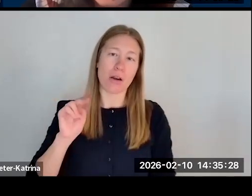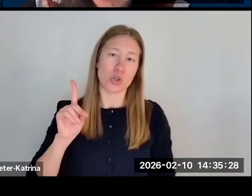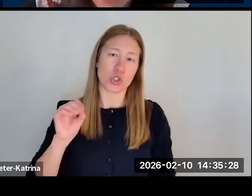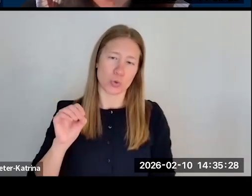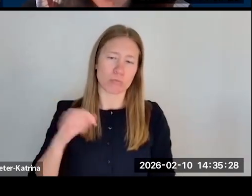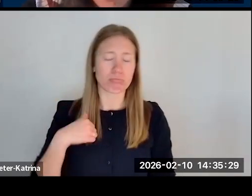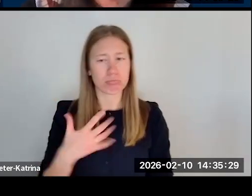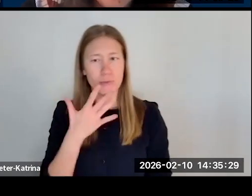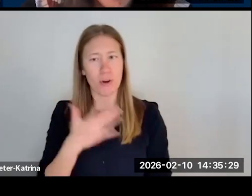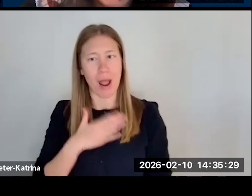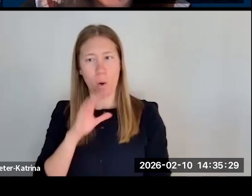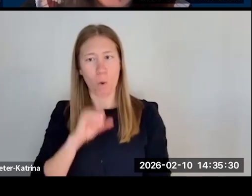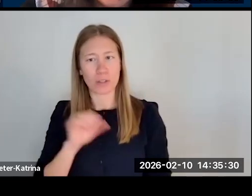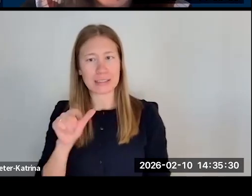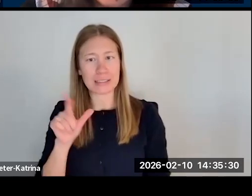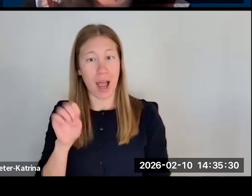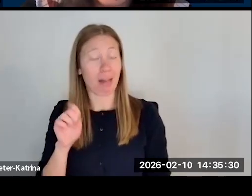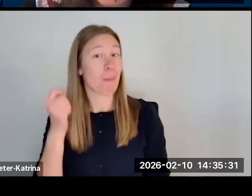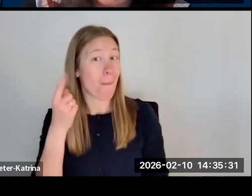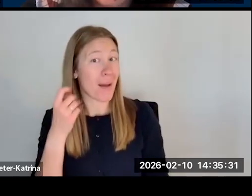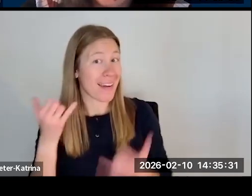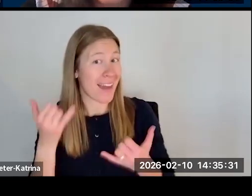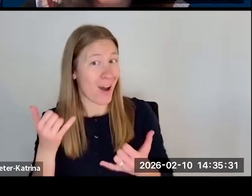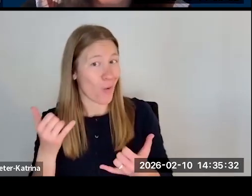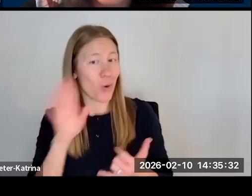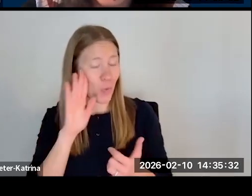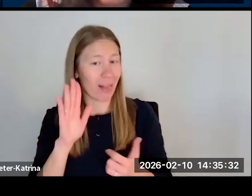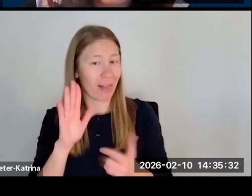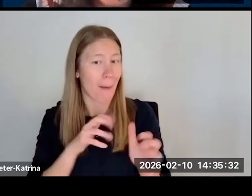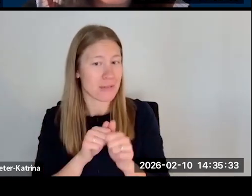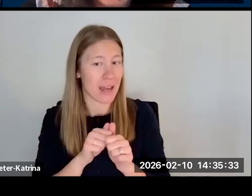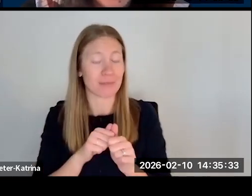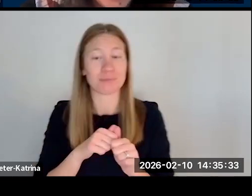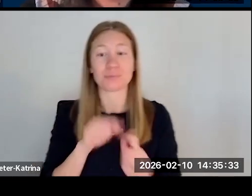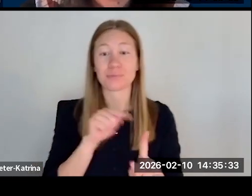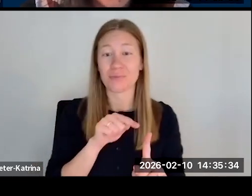And then this time when I go to select heading one from the Styles Pane,